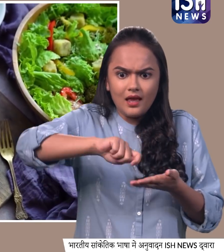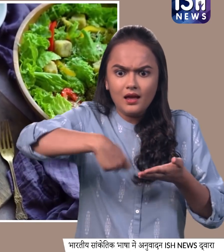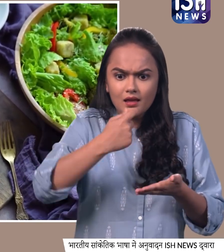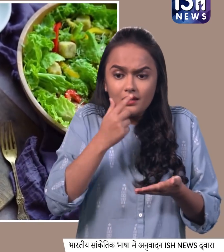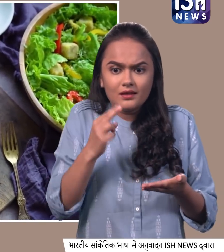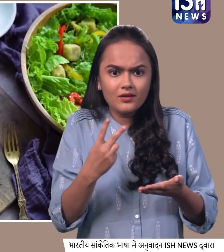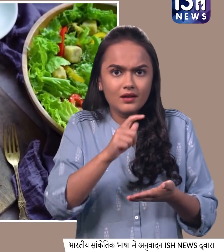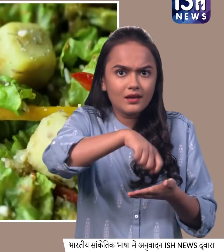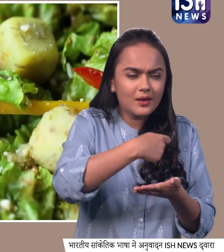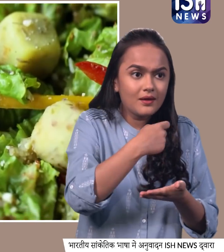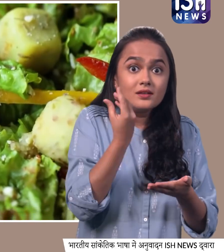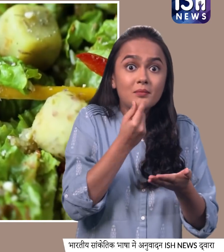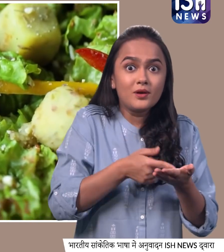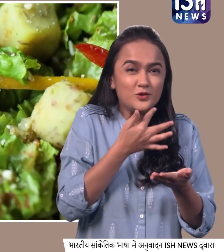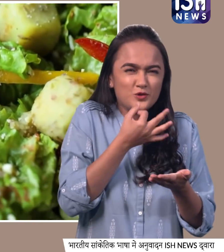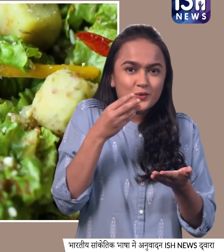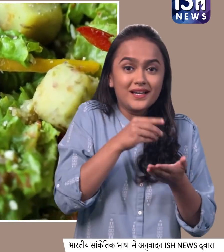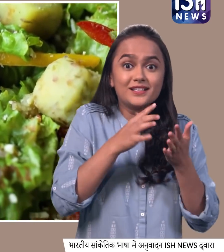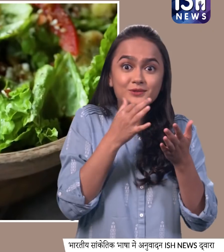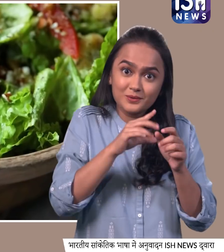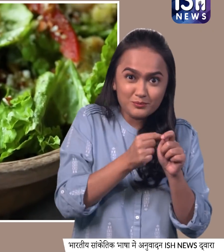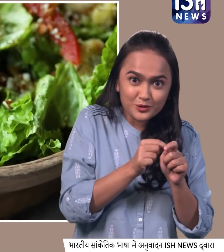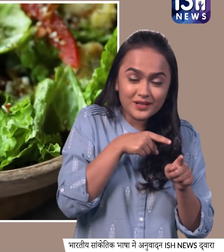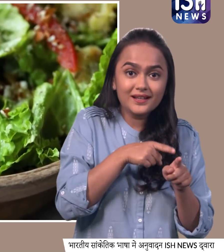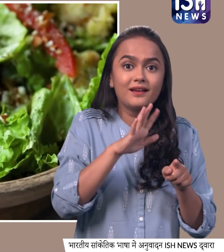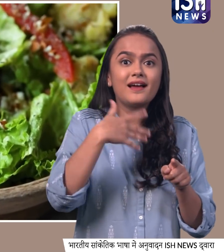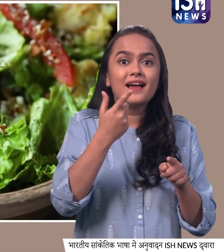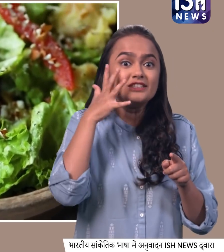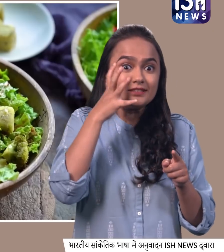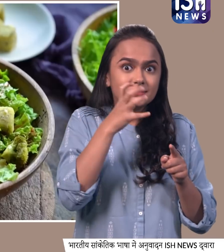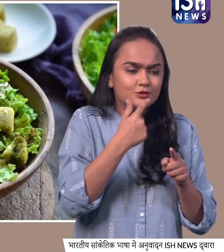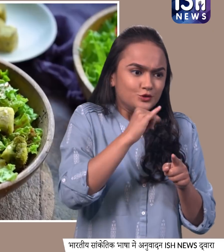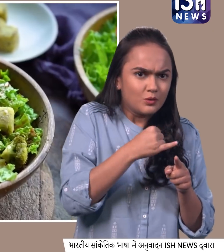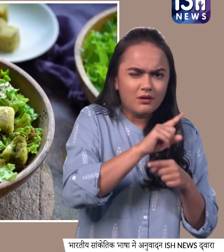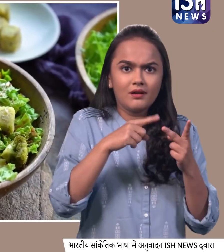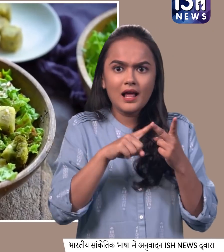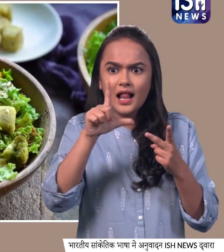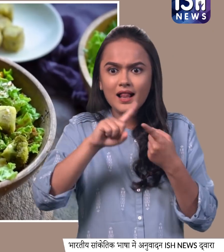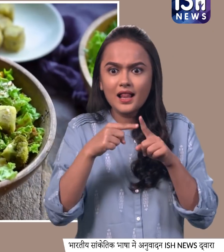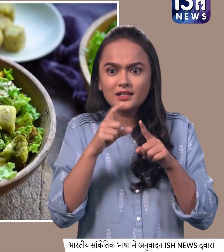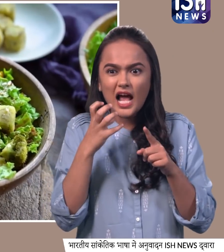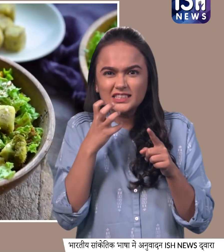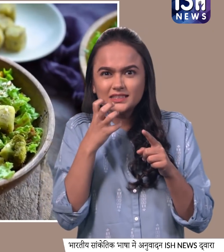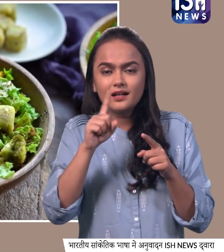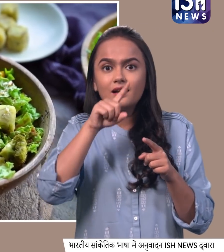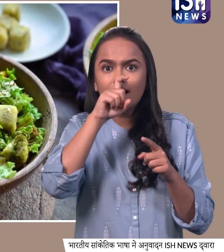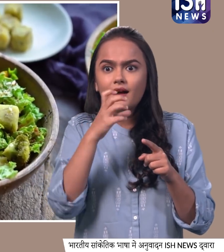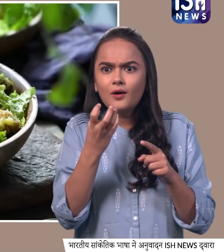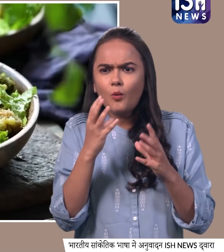Some bites are going to give you the sweetness of sweet potatoes, and the juiciness of capsicum some with crunch of lettuce and the softness of broccoli